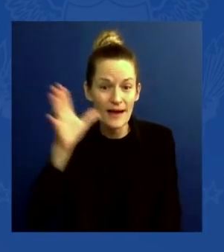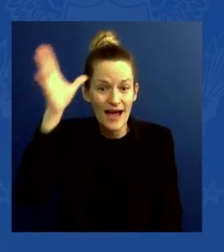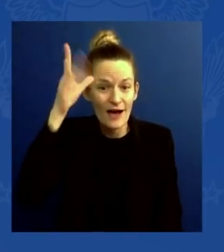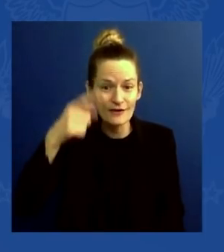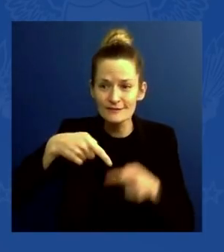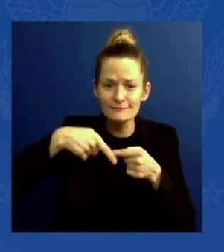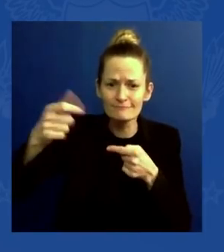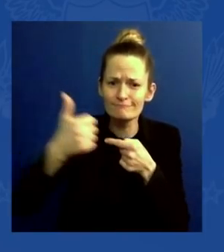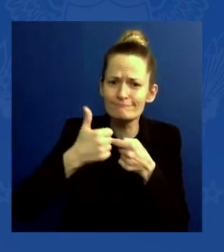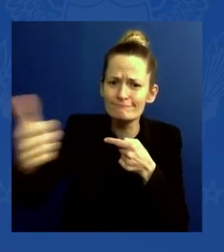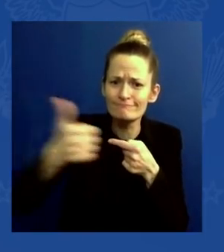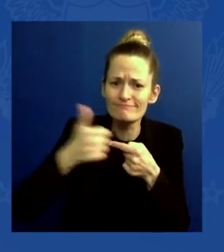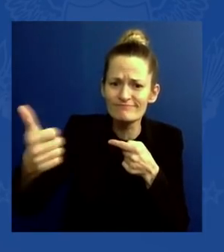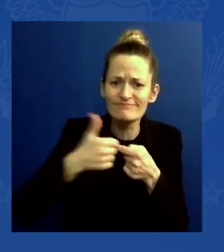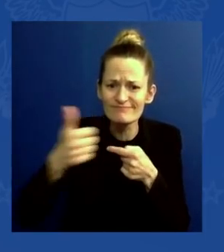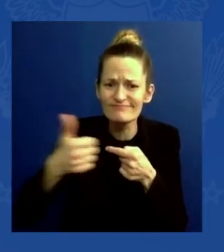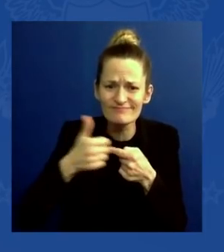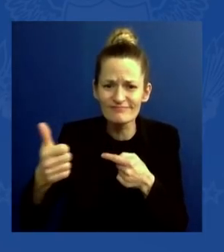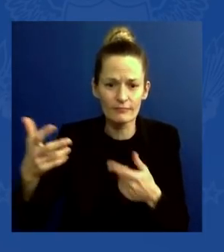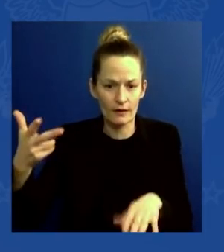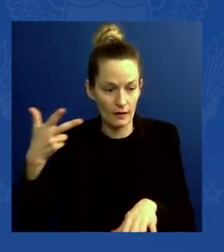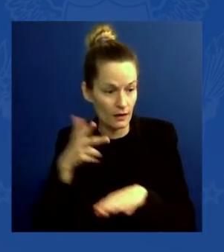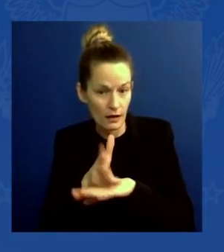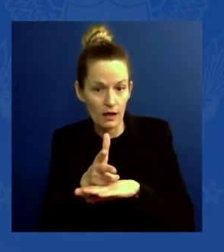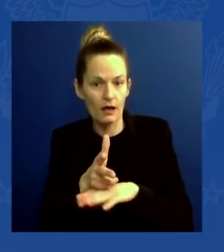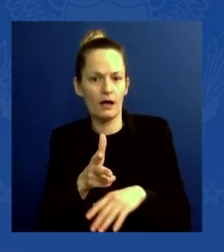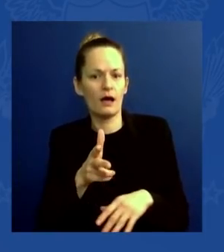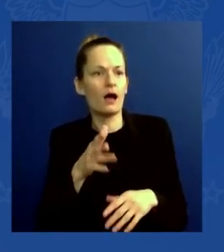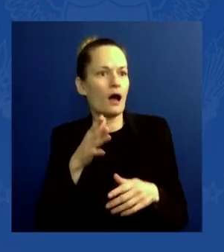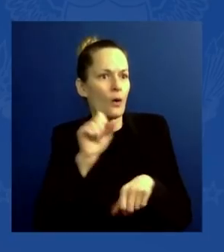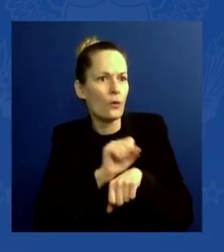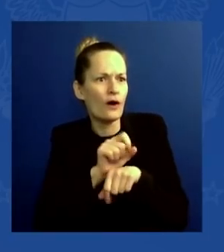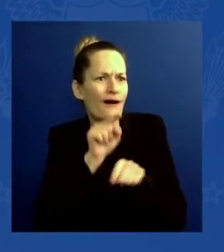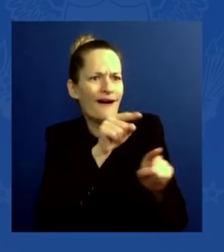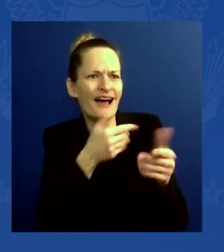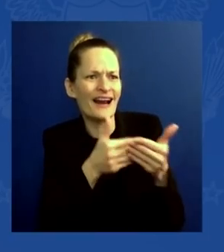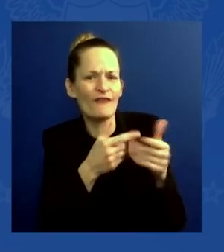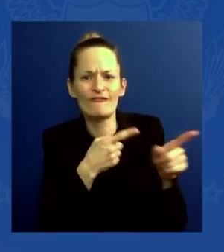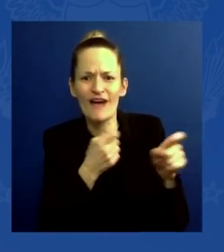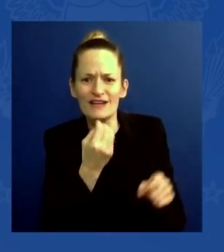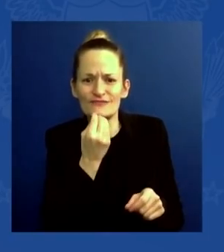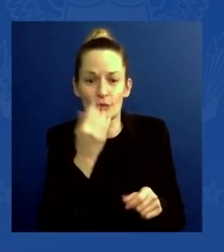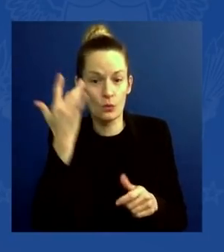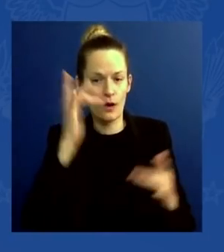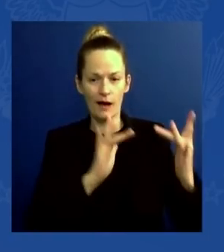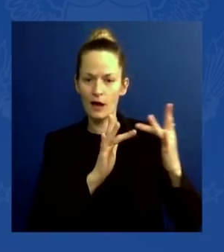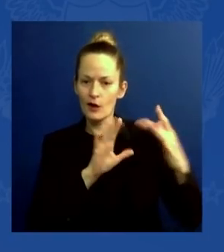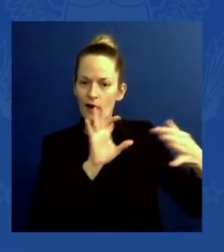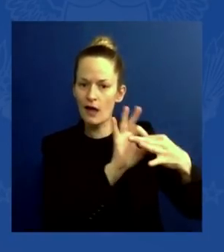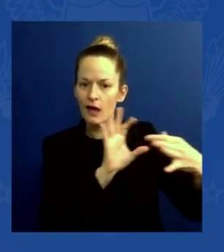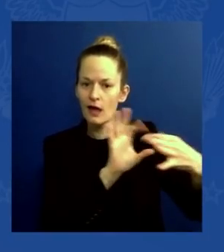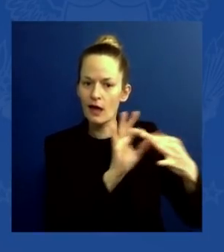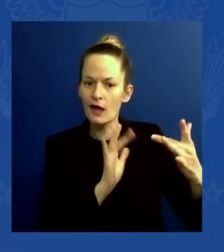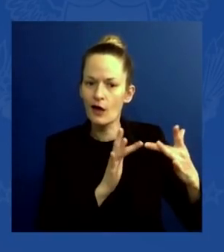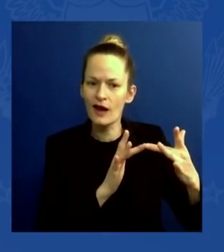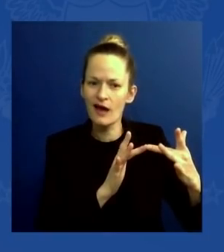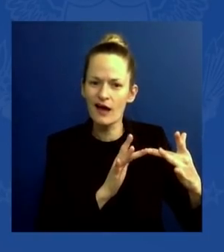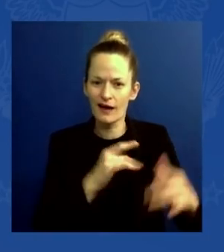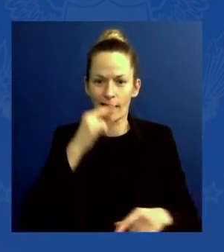with that Internet connect from the fast food restaurant. It's going to make significant, historic strides to take on the climate crisis.